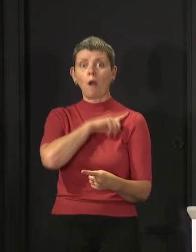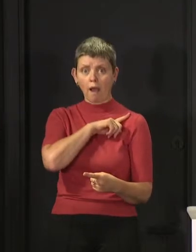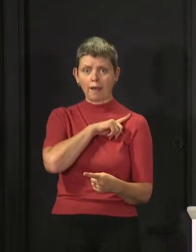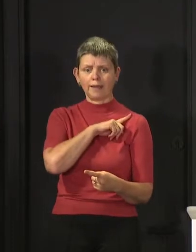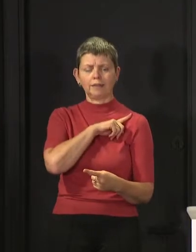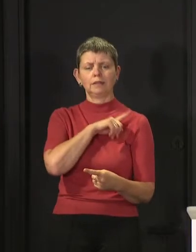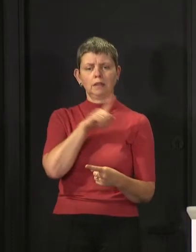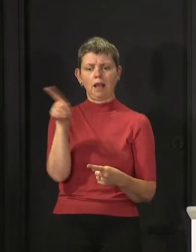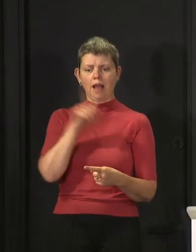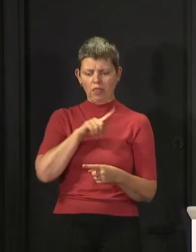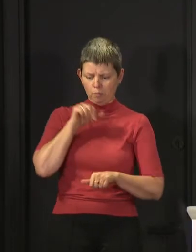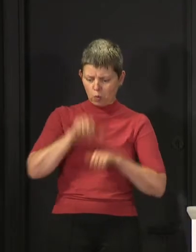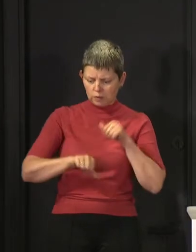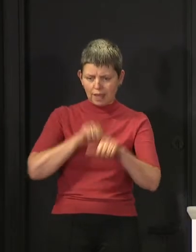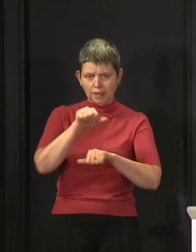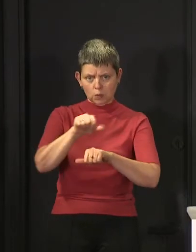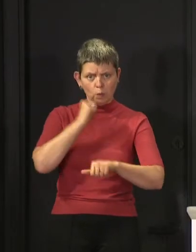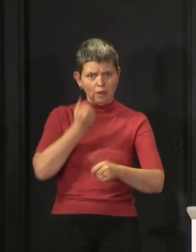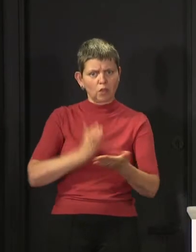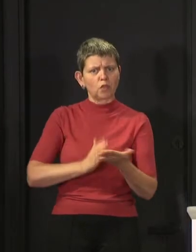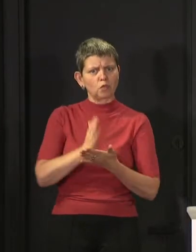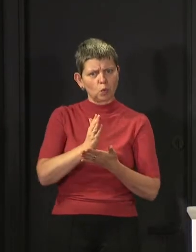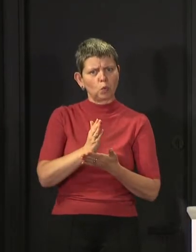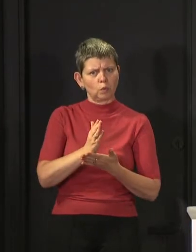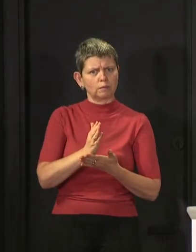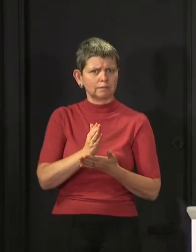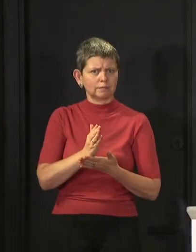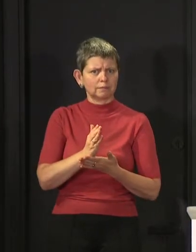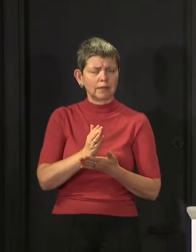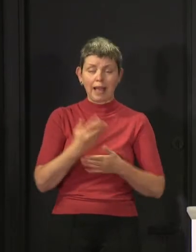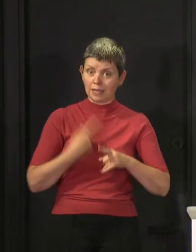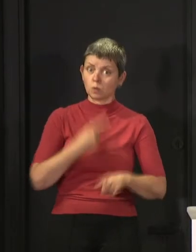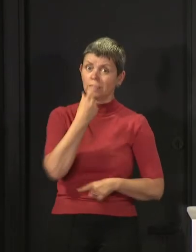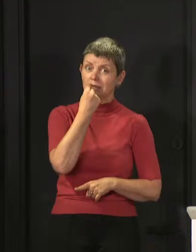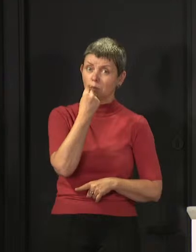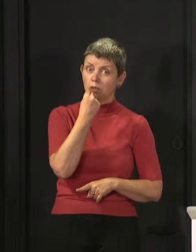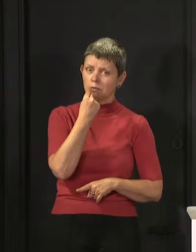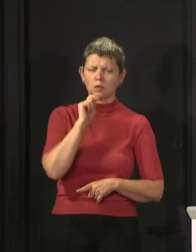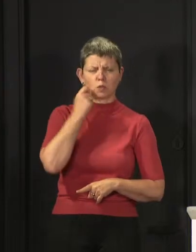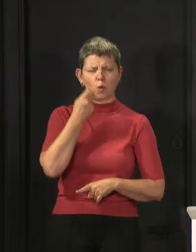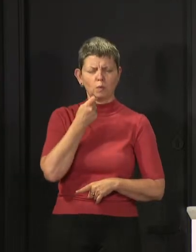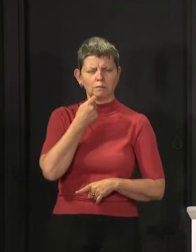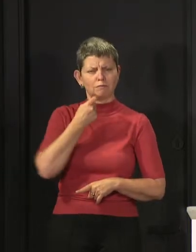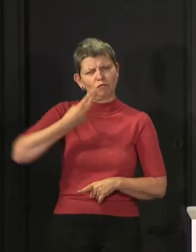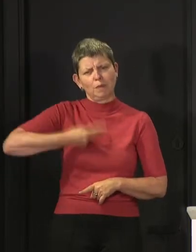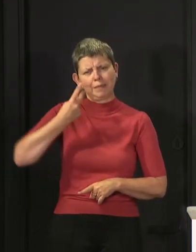here as quickly as possible, so I won't repeat that. I absolutely think that issues of economic